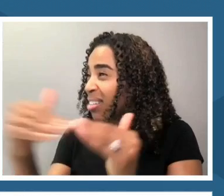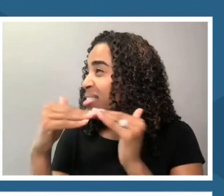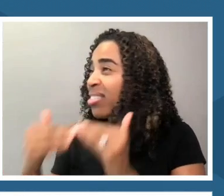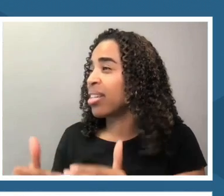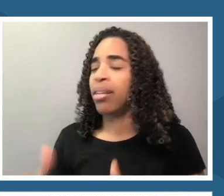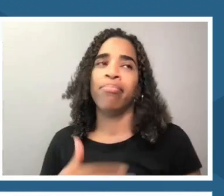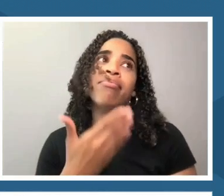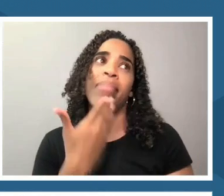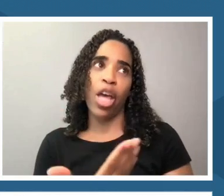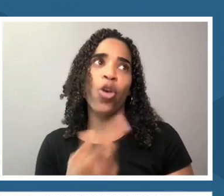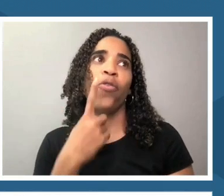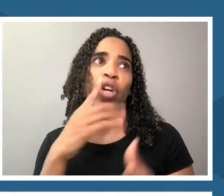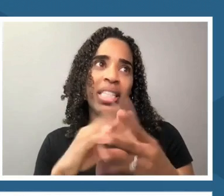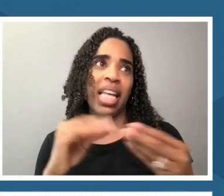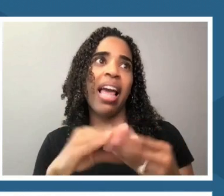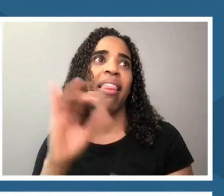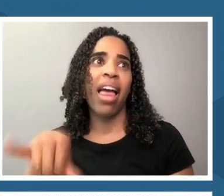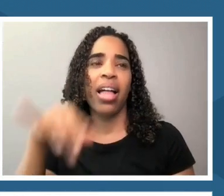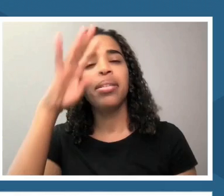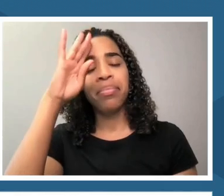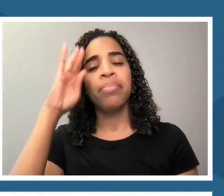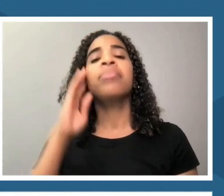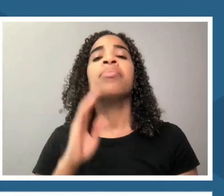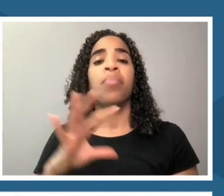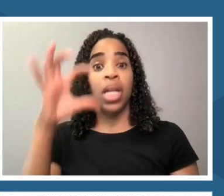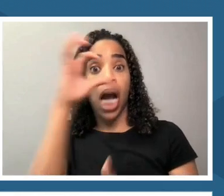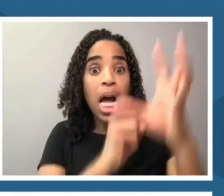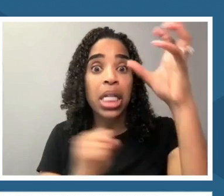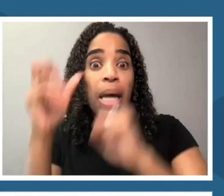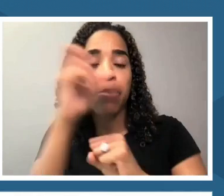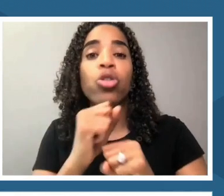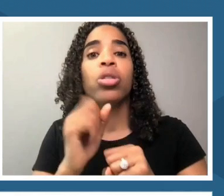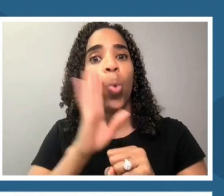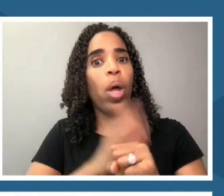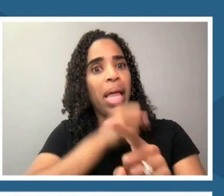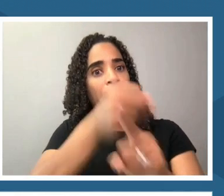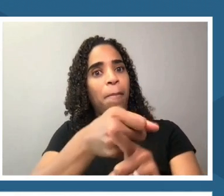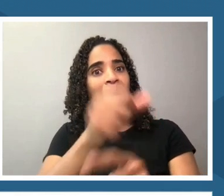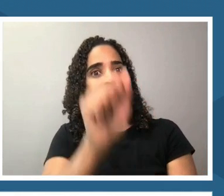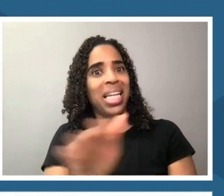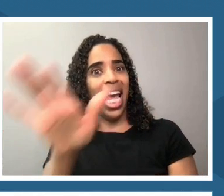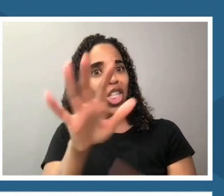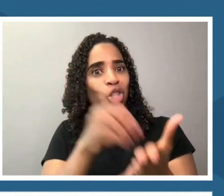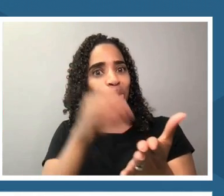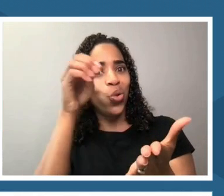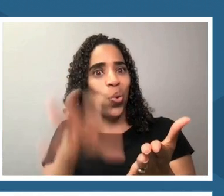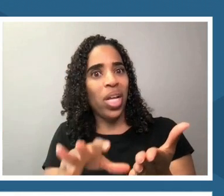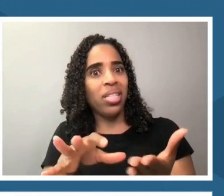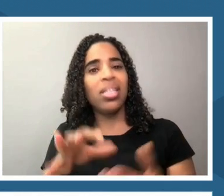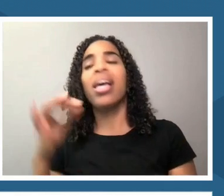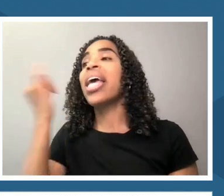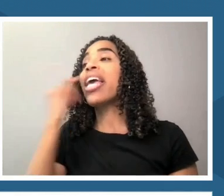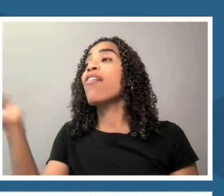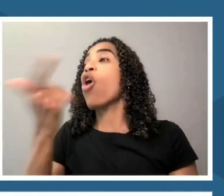you know for the record those assumptions impact asian students too when asian students are assumed to be